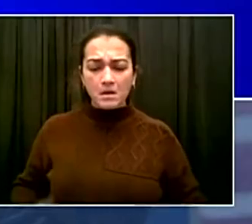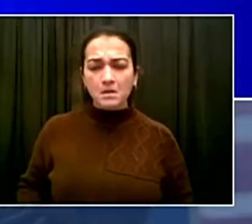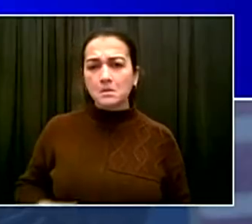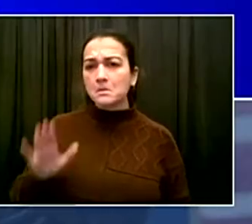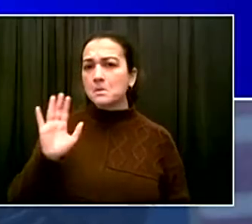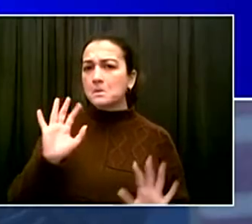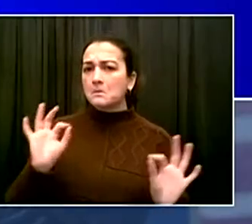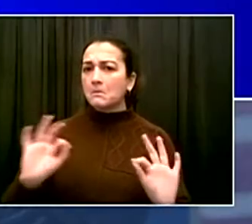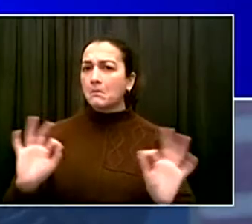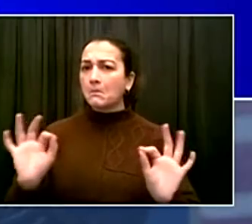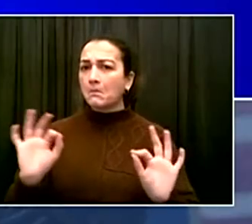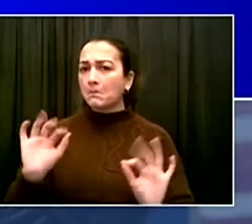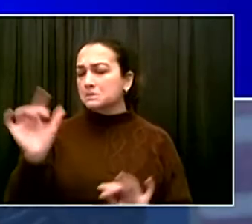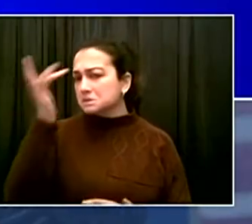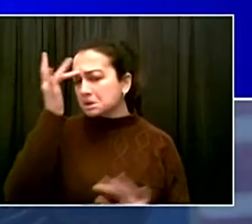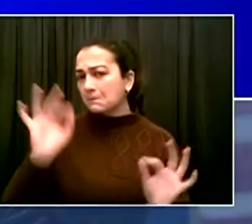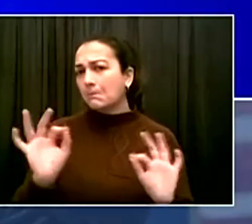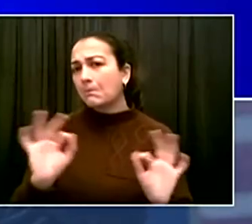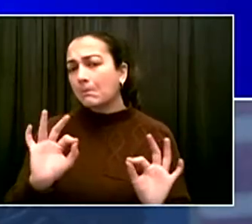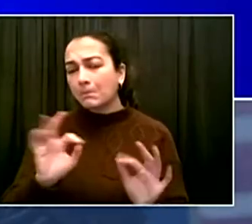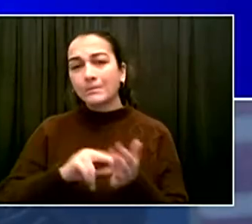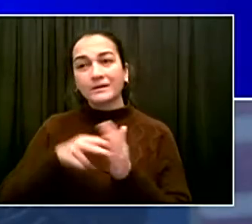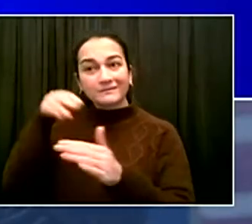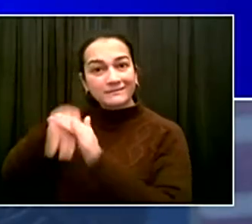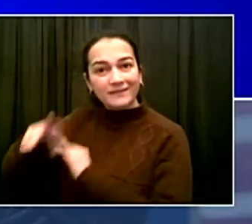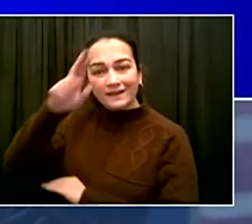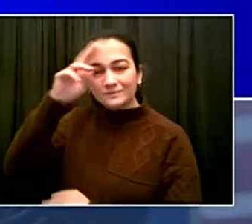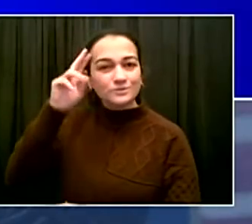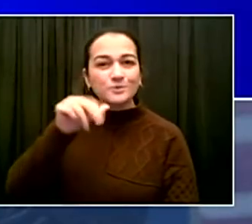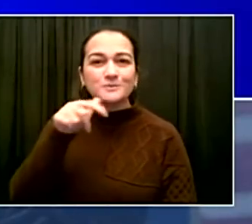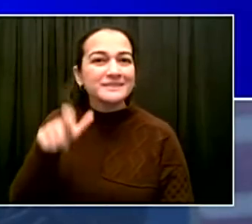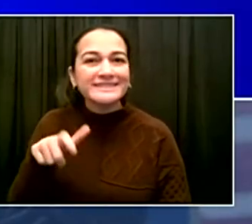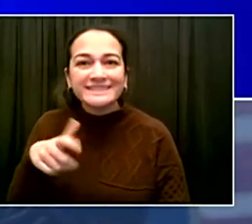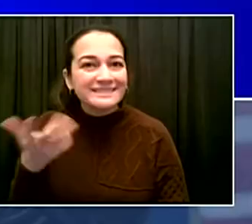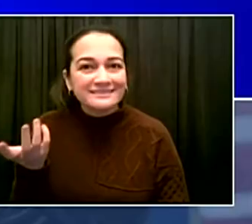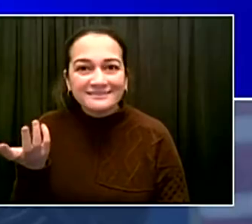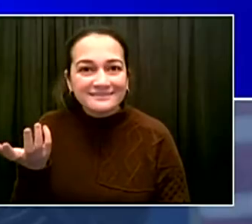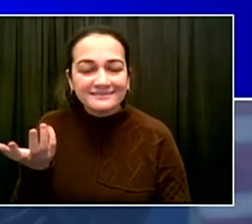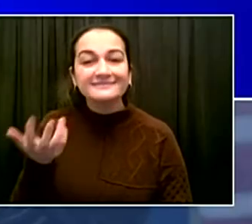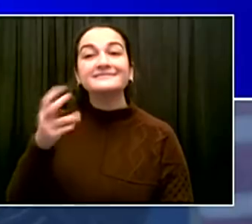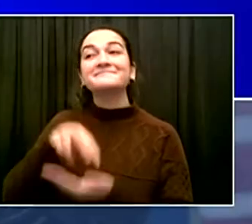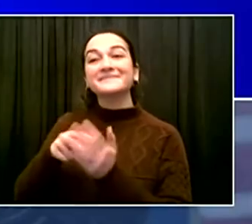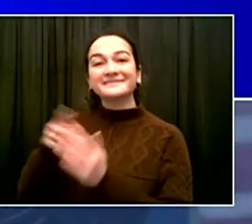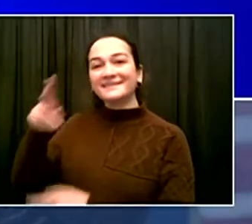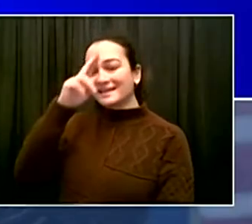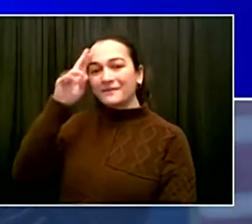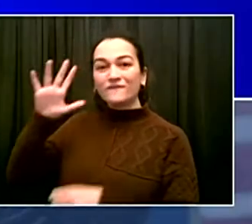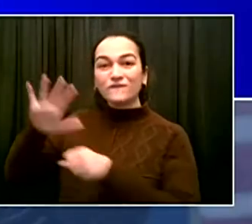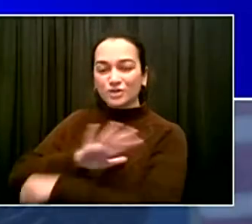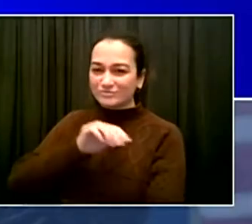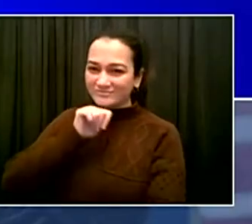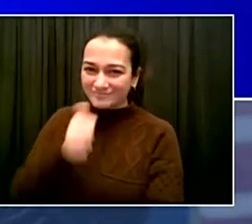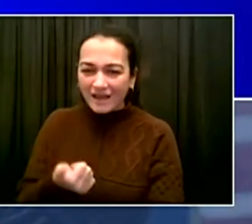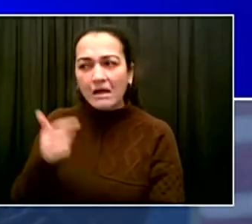IF YOU WANT TO MAKE SURE THE HEALTHCARE SYSTEM IS STRONG, GET VACCINATED. THAT MINIMIZES THE CHANCE YOU WILL END UP IN THE HOSPITAL. GOD FORBID YOU REQUIRE HOSPITALIZATION, YOUR CHANCE OF